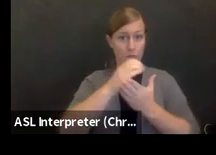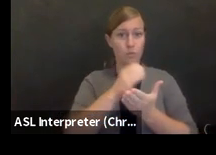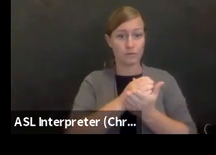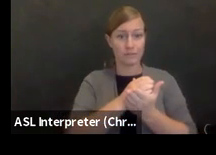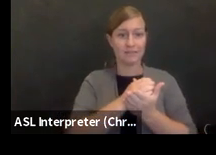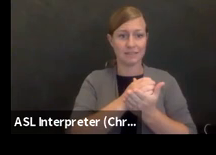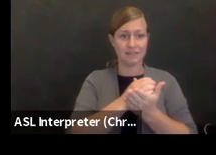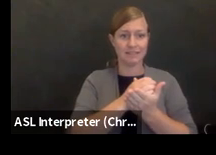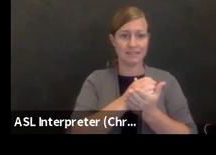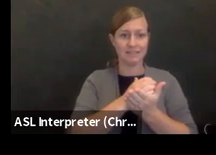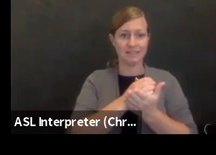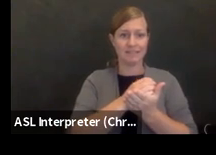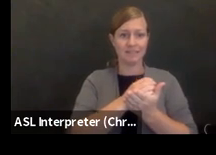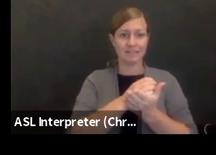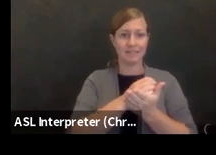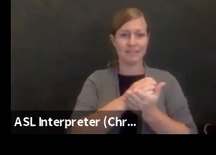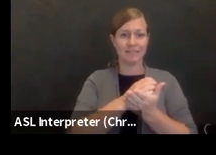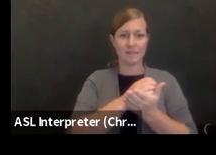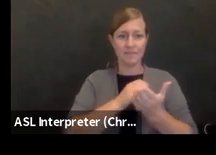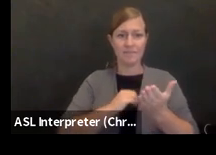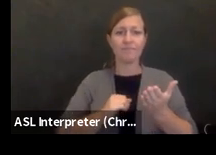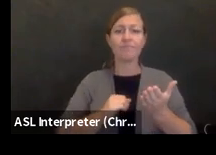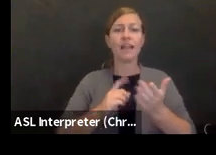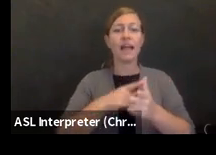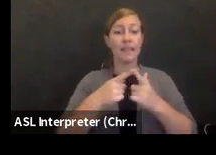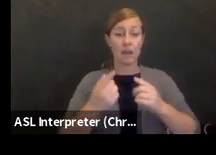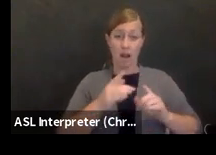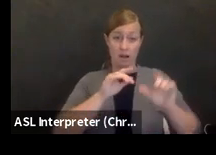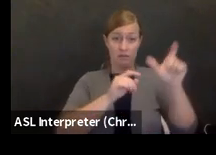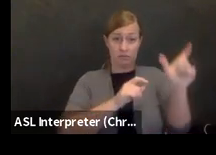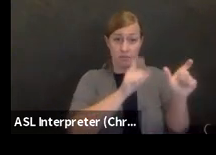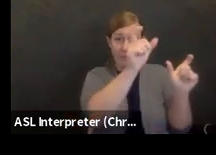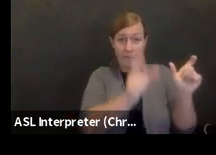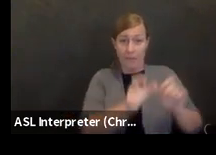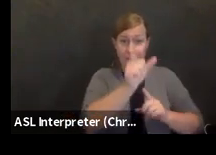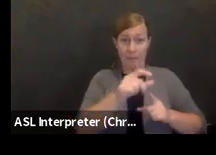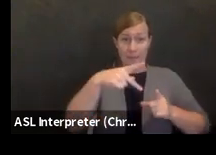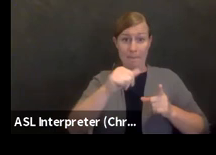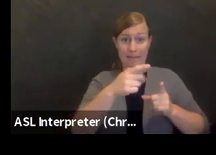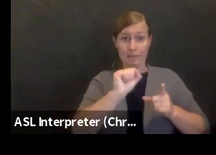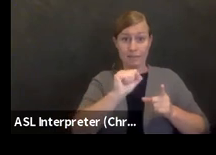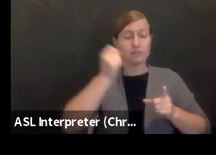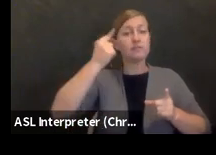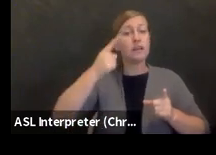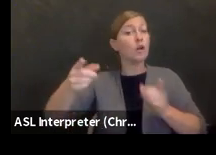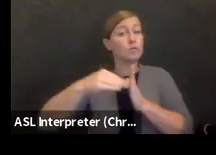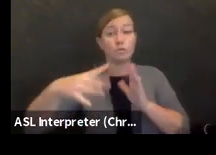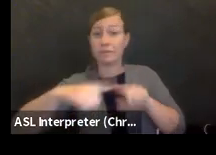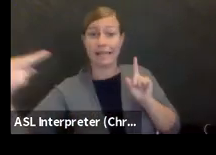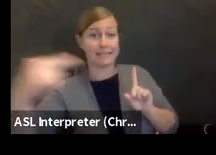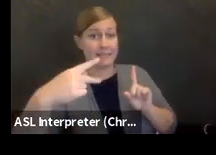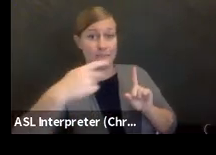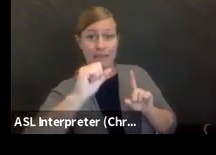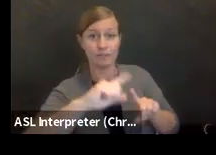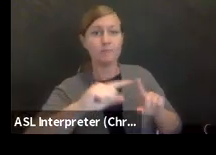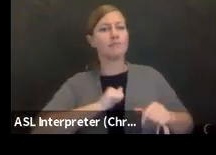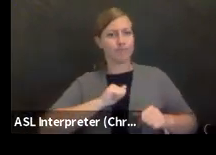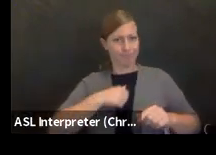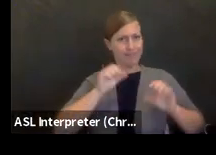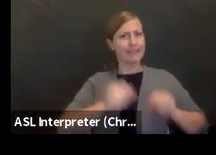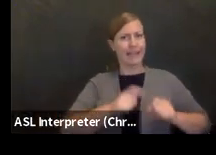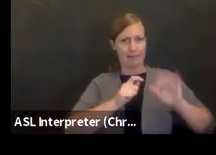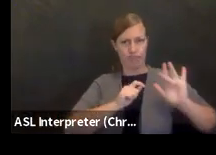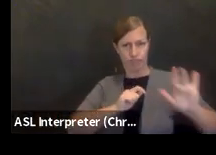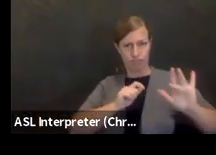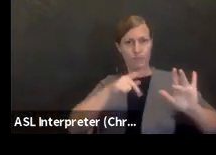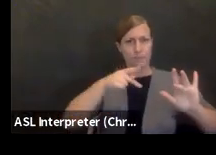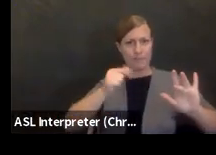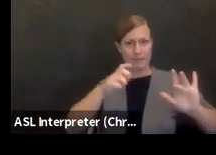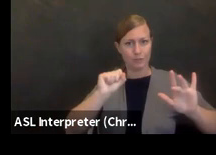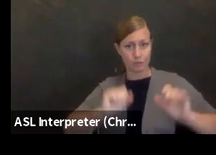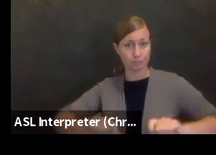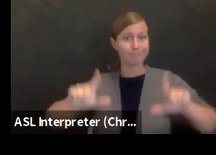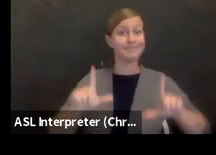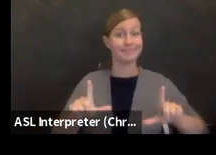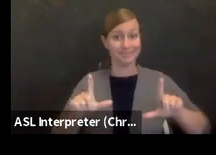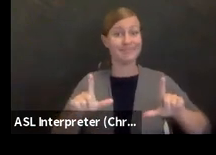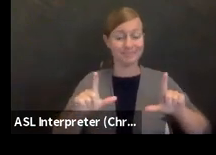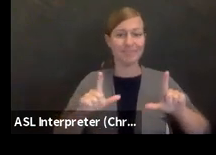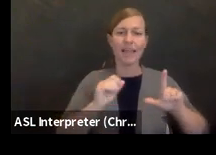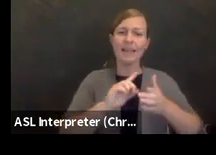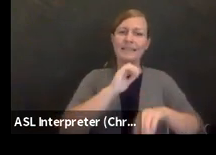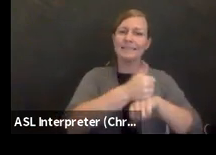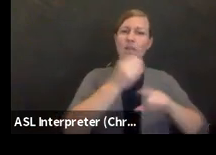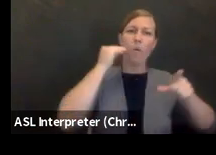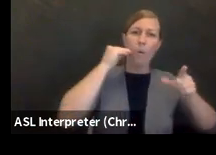ESD 112-- Kristina Wambold: And then when I go to pages, even though the kids can't see pages I can edit pages I can create pages. And since I set the home button as pages. The students don't need to see that word along the side